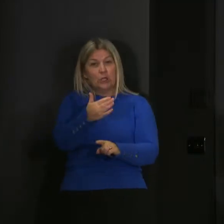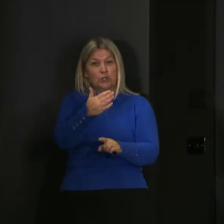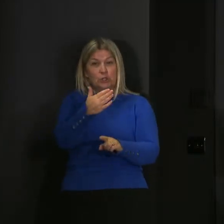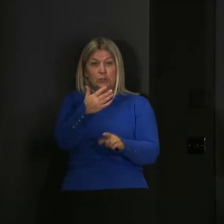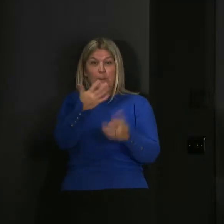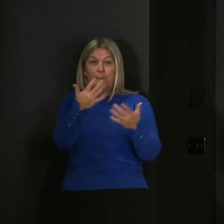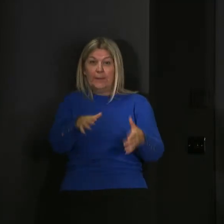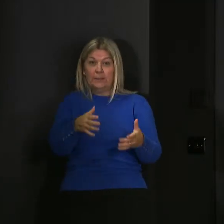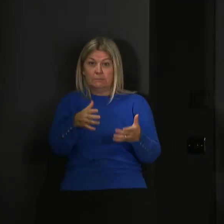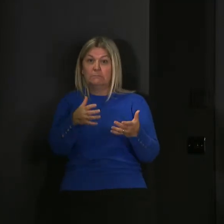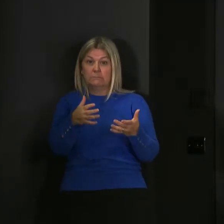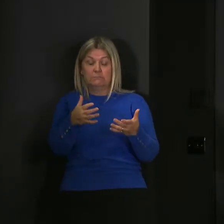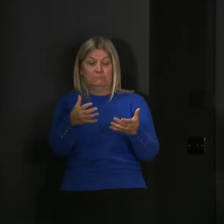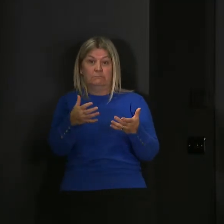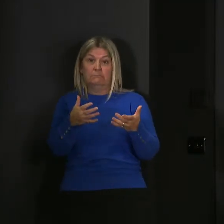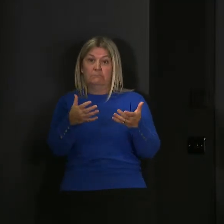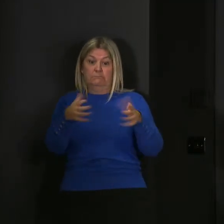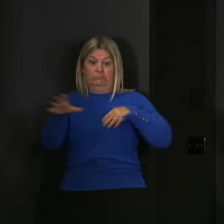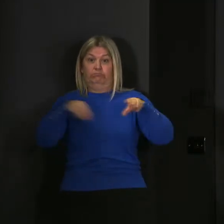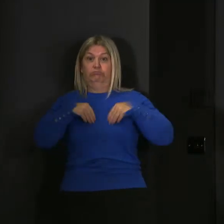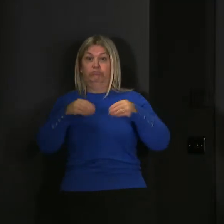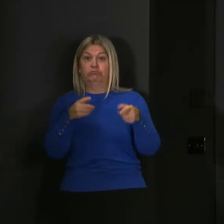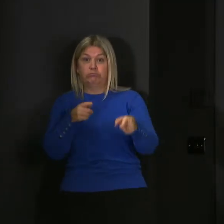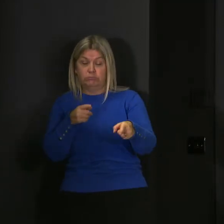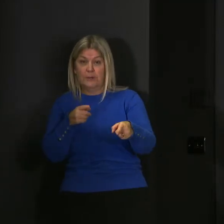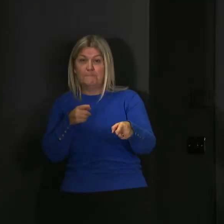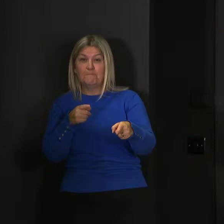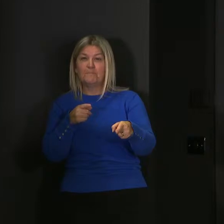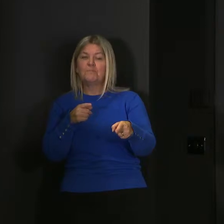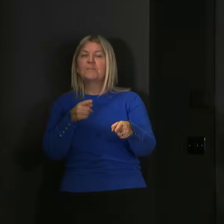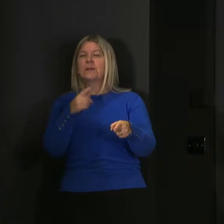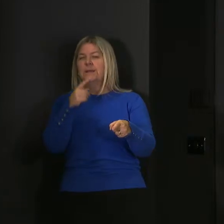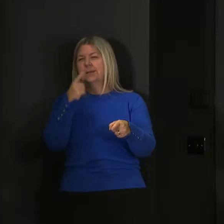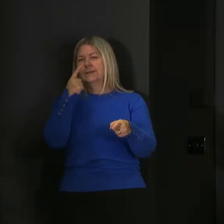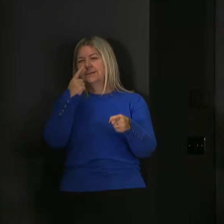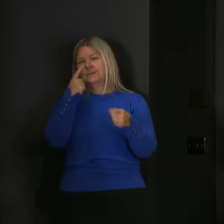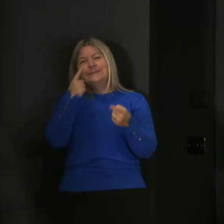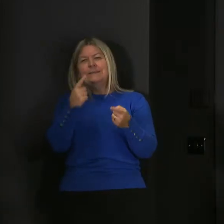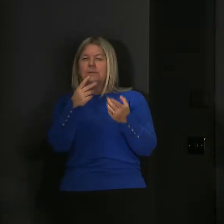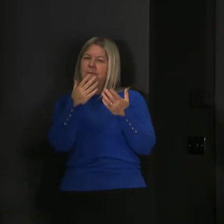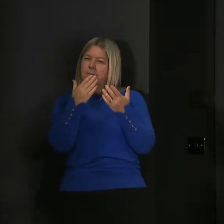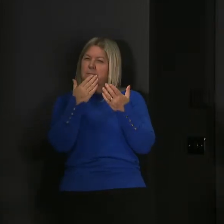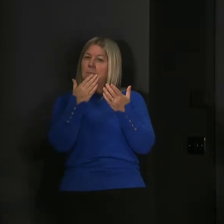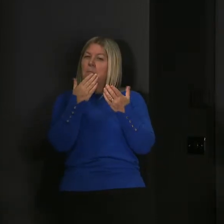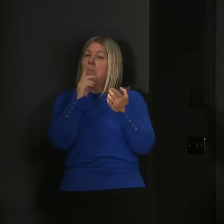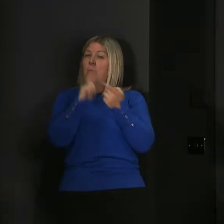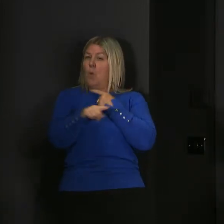initially what we were seeing was the bulk of the cases was in those younger age groups, but